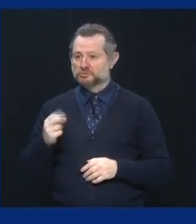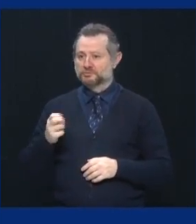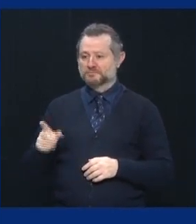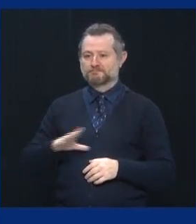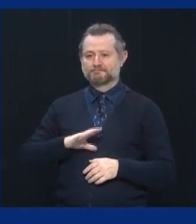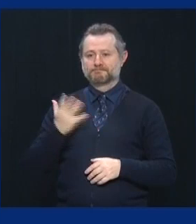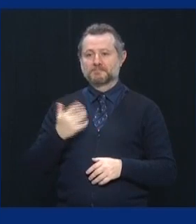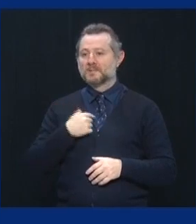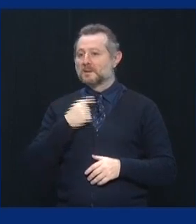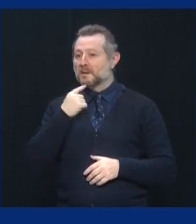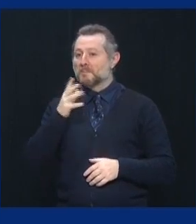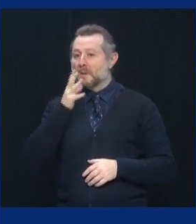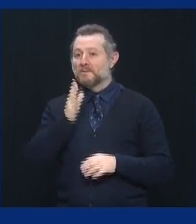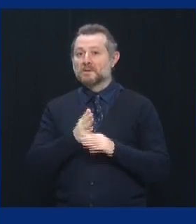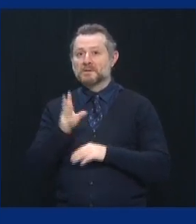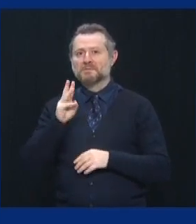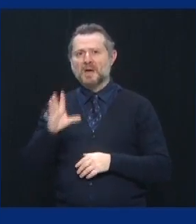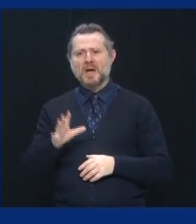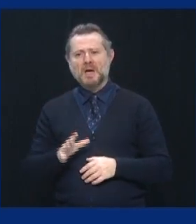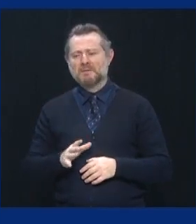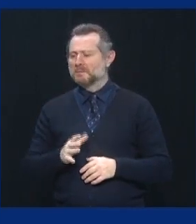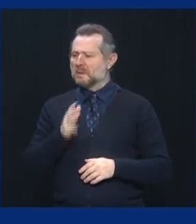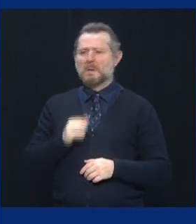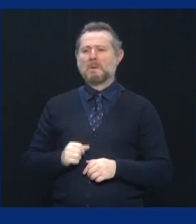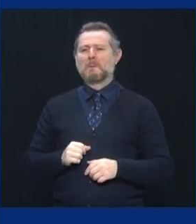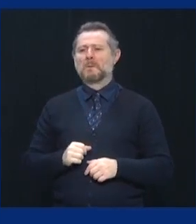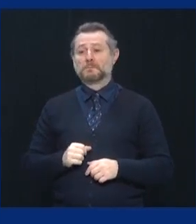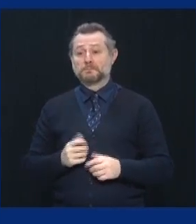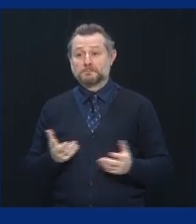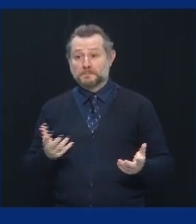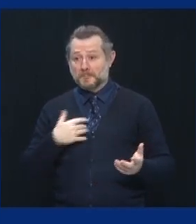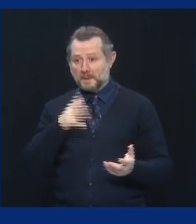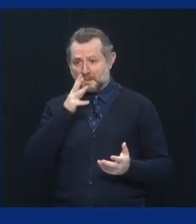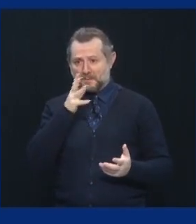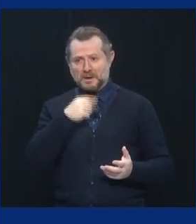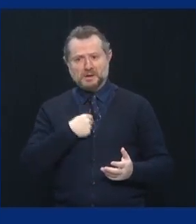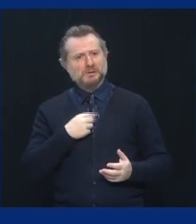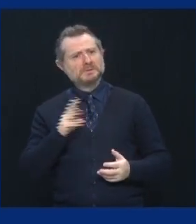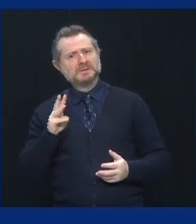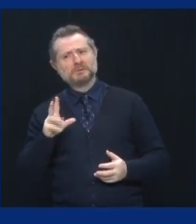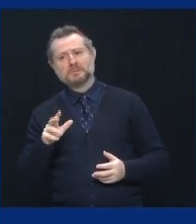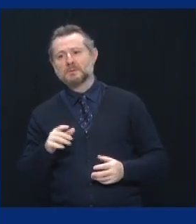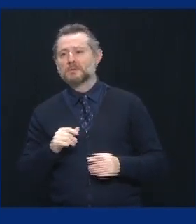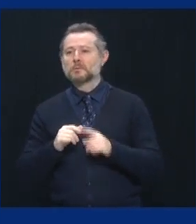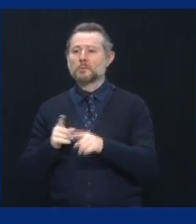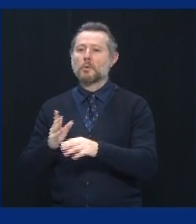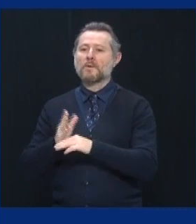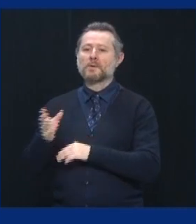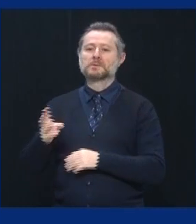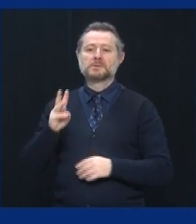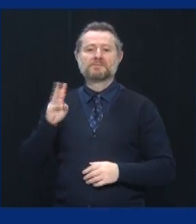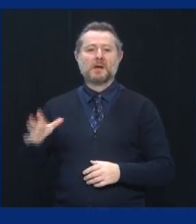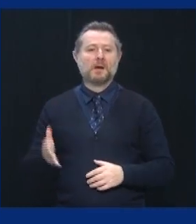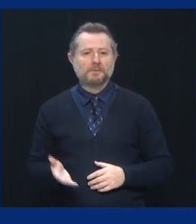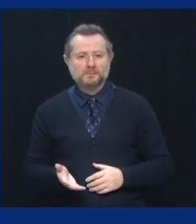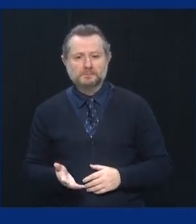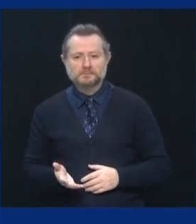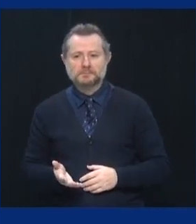VACCINE. MY MOTHER IS 65 PLUS. SHE DOESN'T LIKE WHEN I SAY SHE'S 65 PLUS.